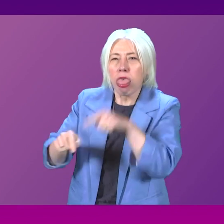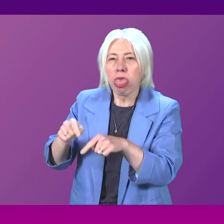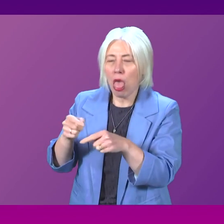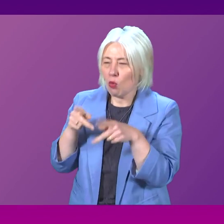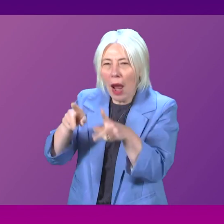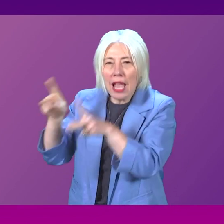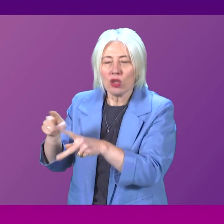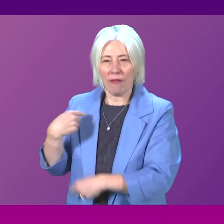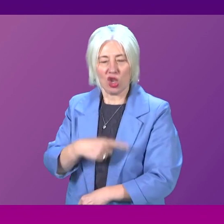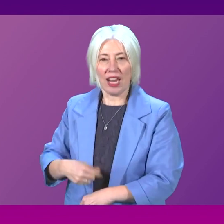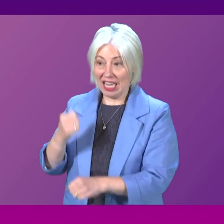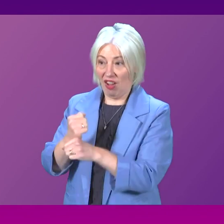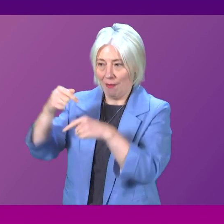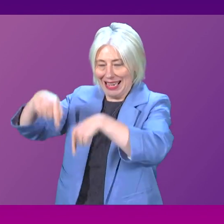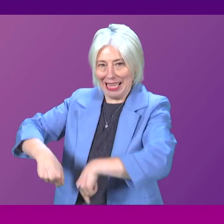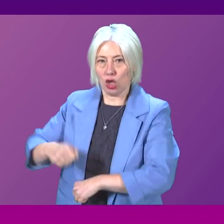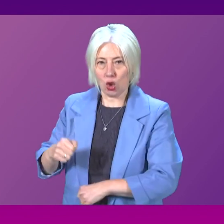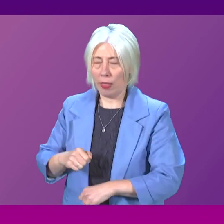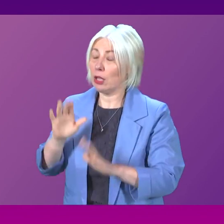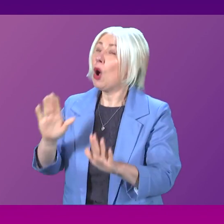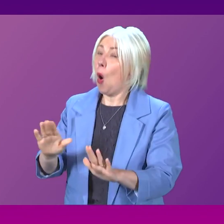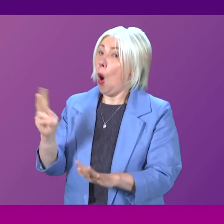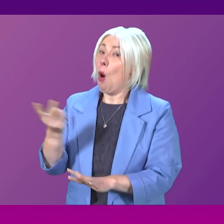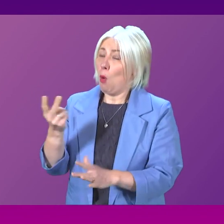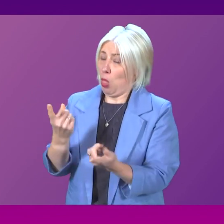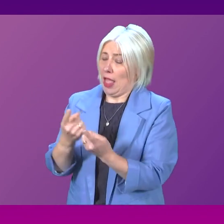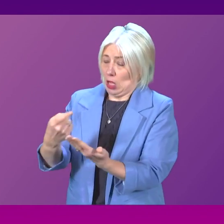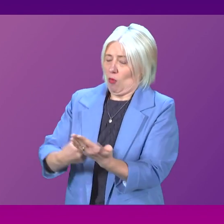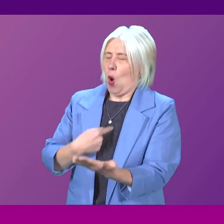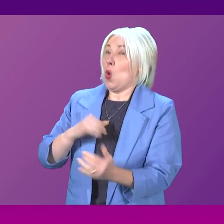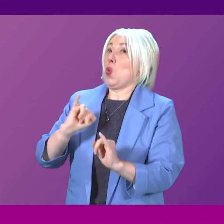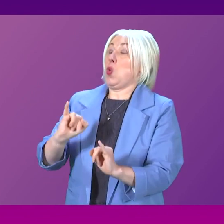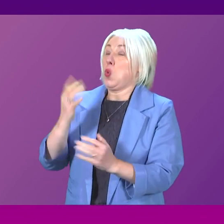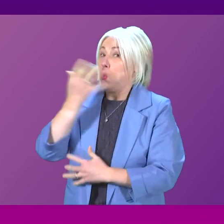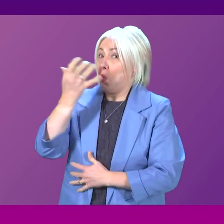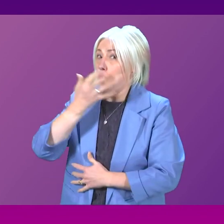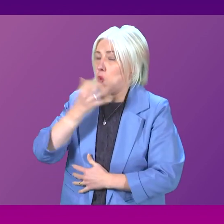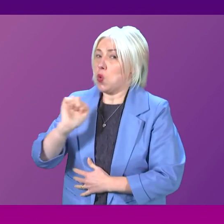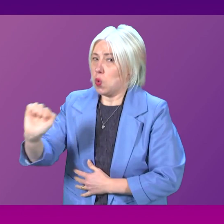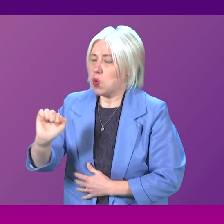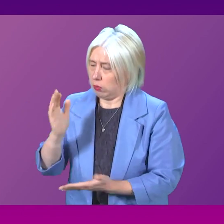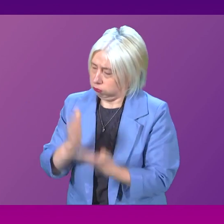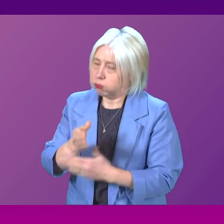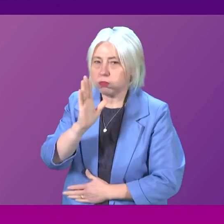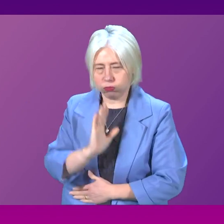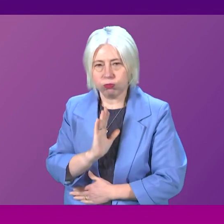I agree that those reports are deeply concerning, and I want to be very clear that we take them extremely seriously.